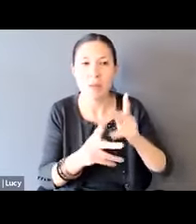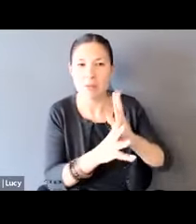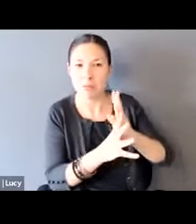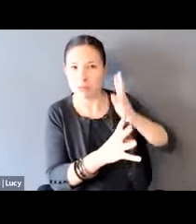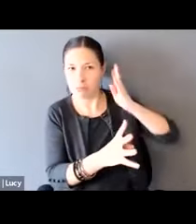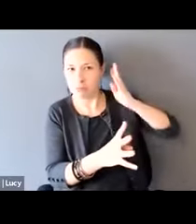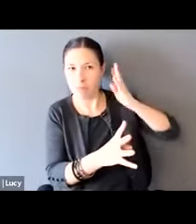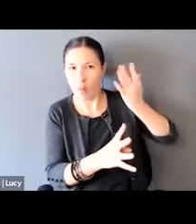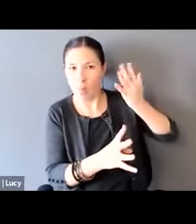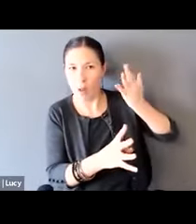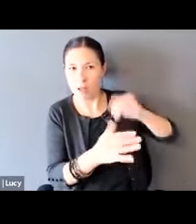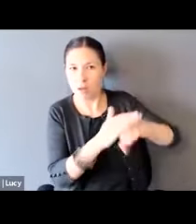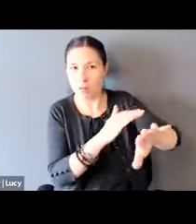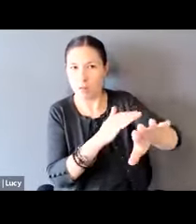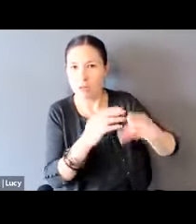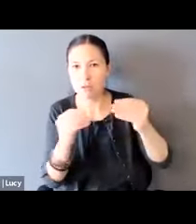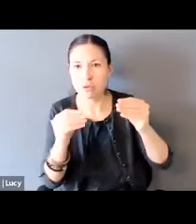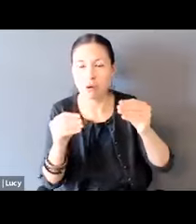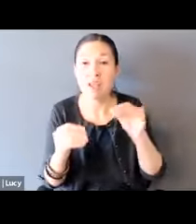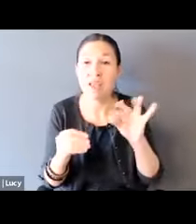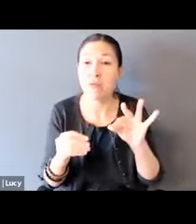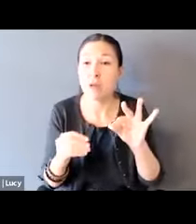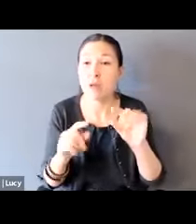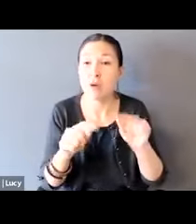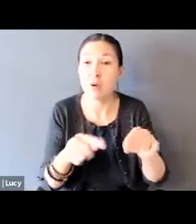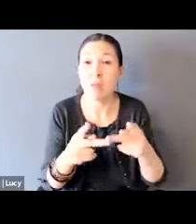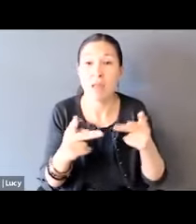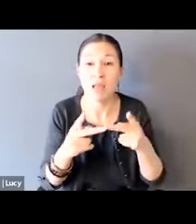And ideally, if you can go places where there is good airflow.